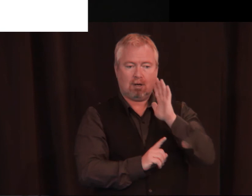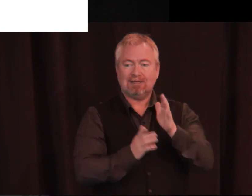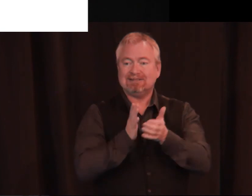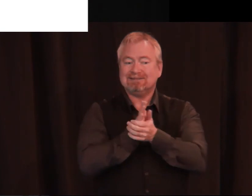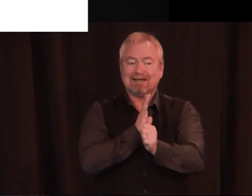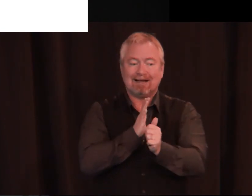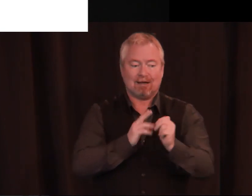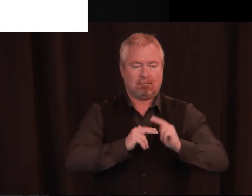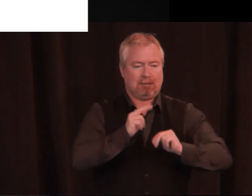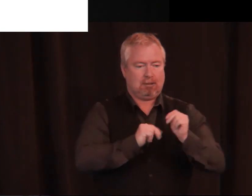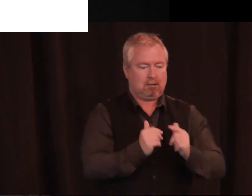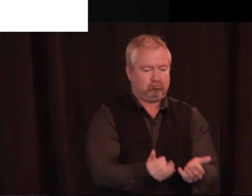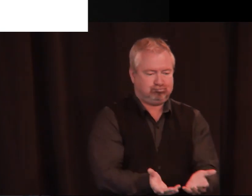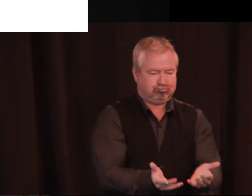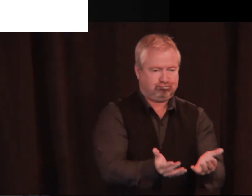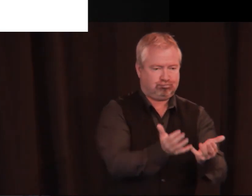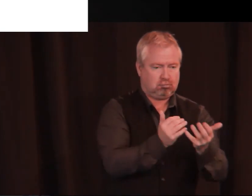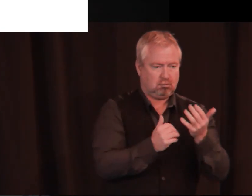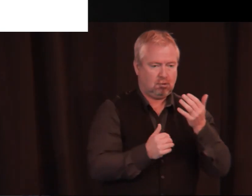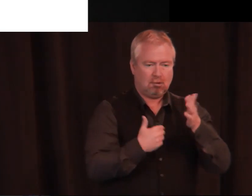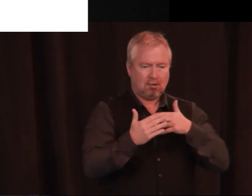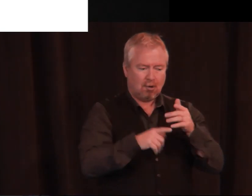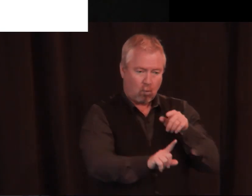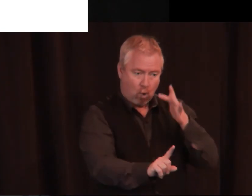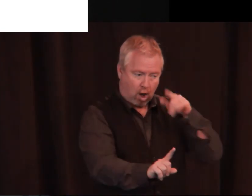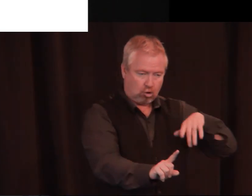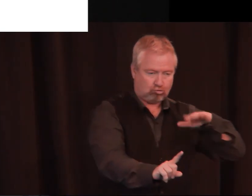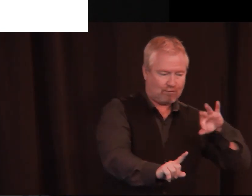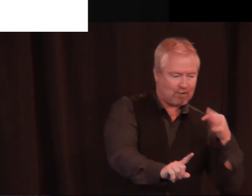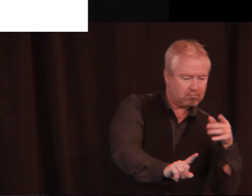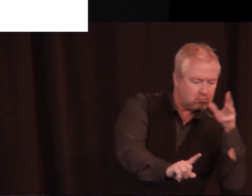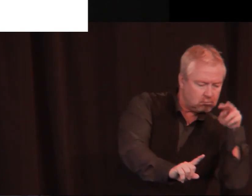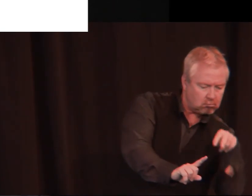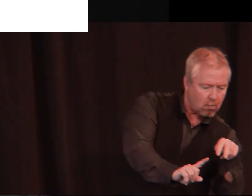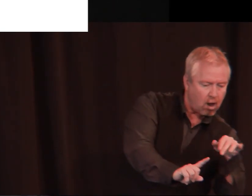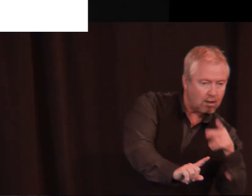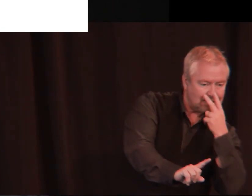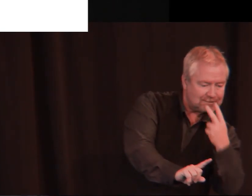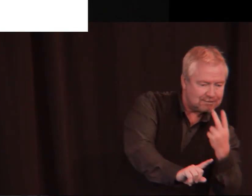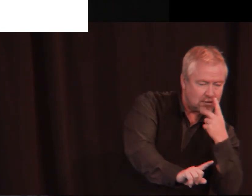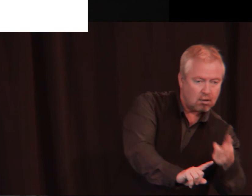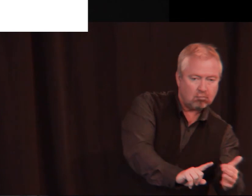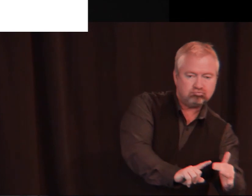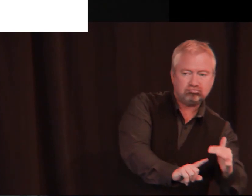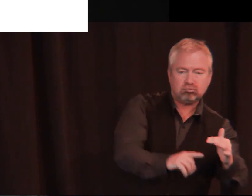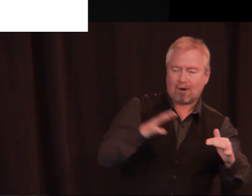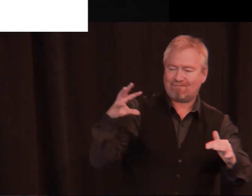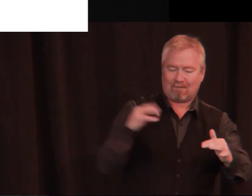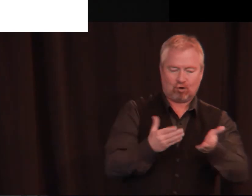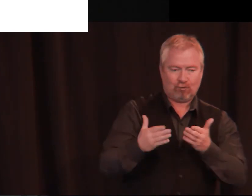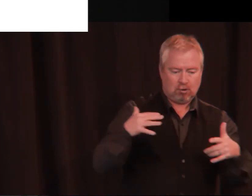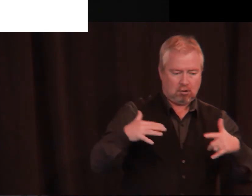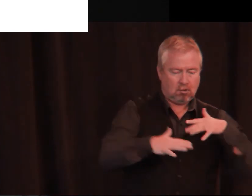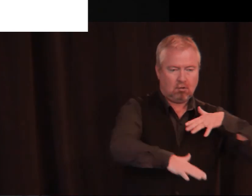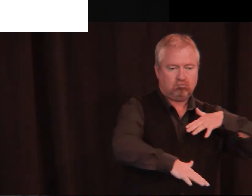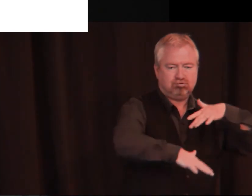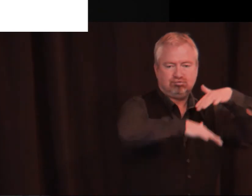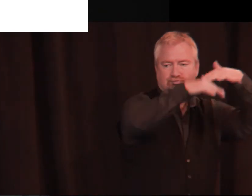and have an impact down the road for the kids. Another thing I talk about is, when I teach is, front loading the services,